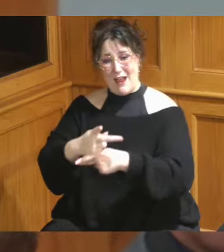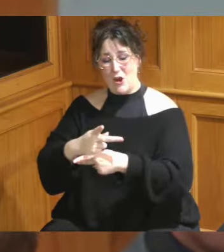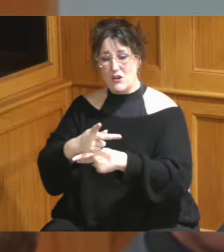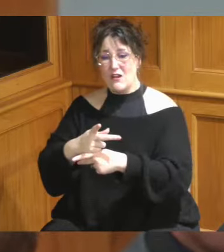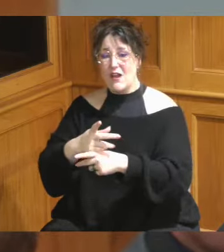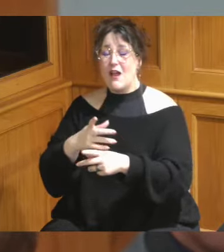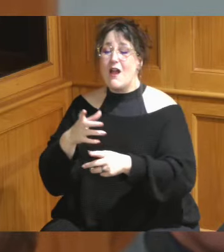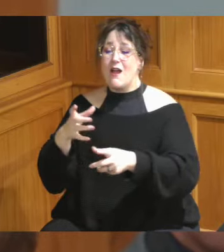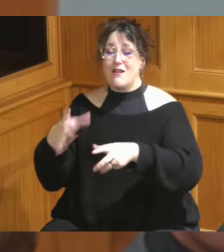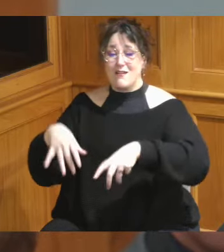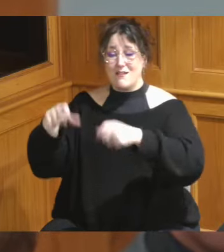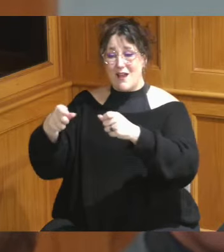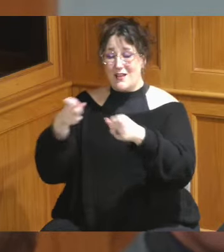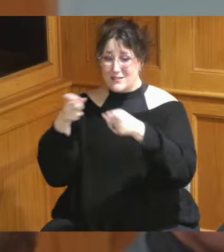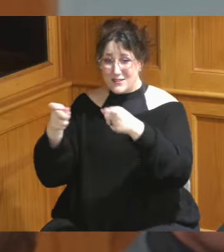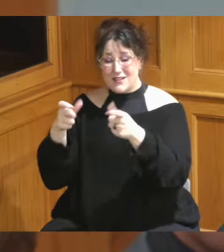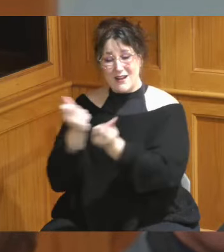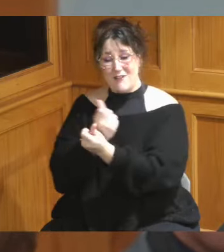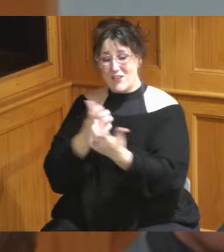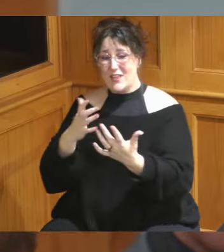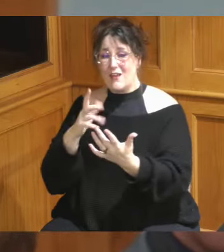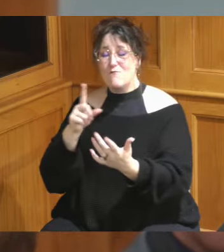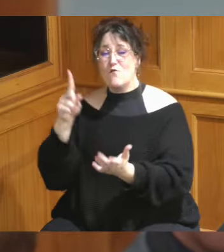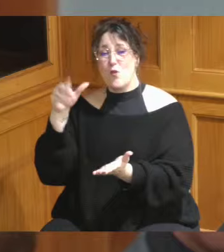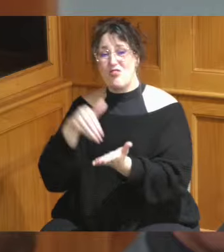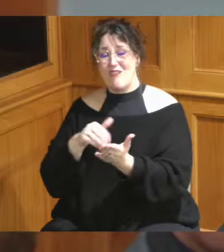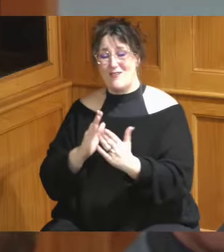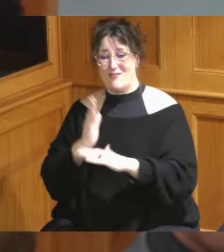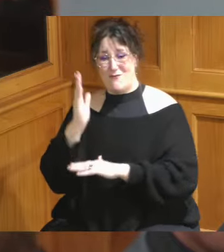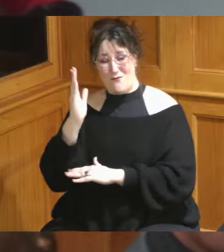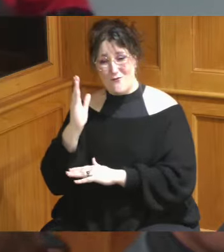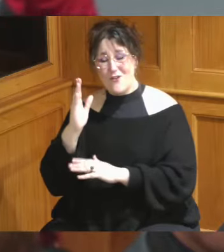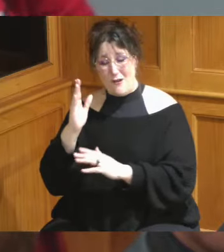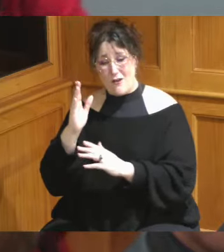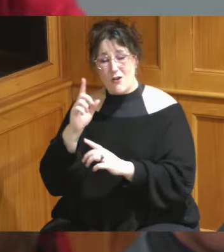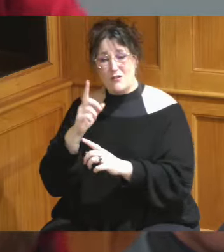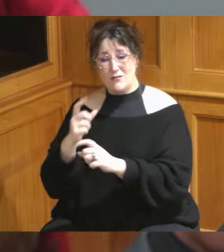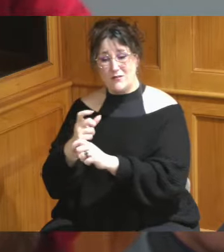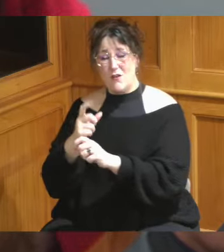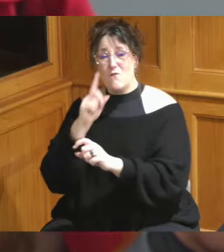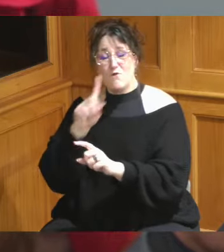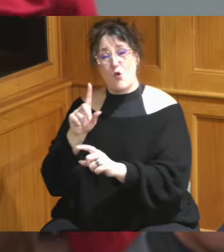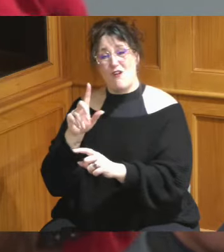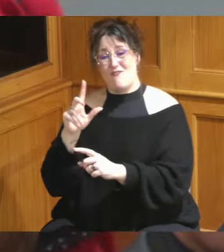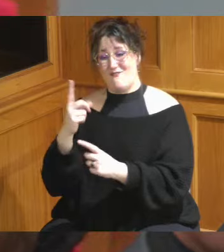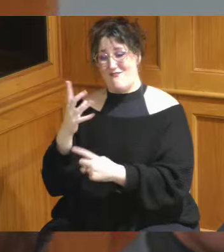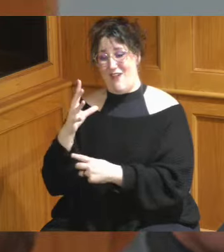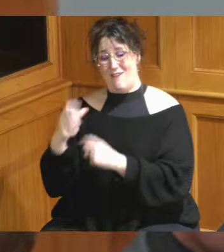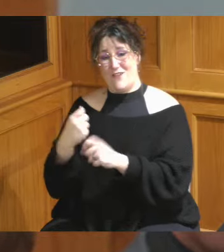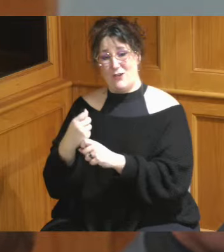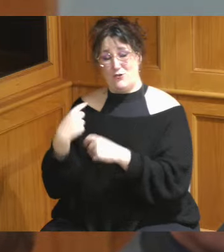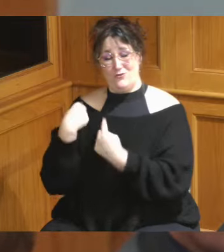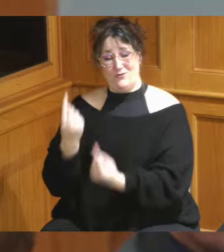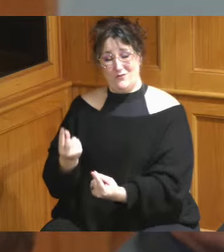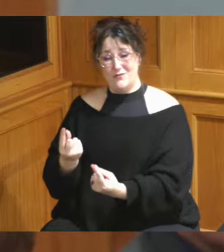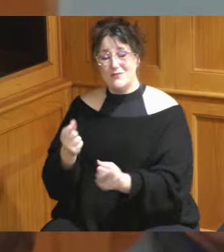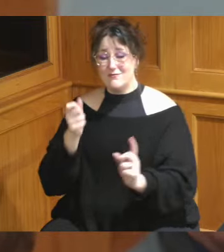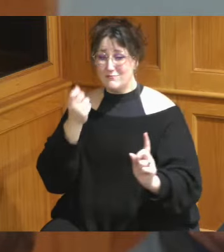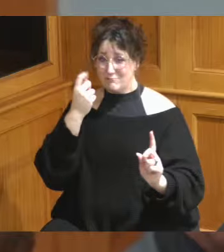and control of over a thousand inmates every day for the last five years. And whereas Major M was